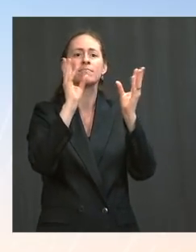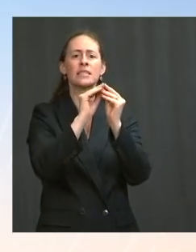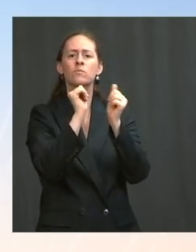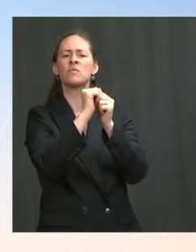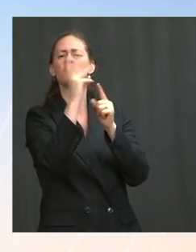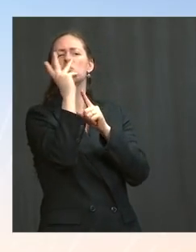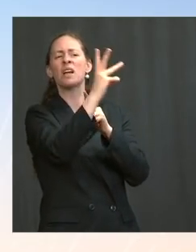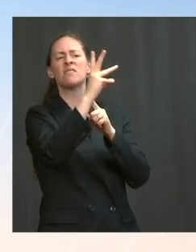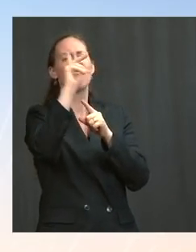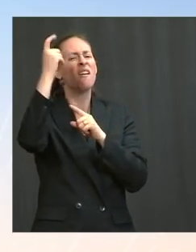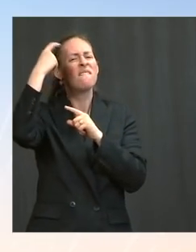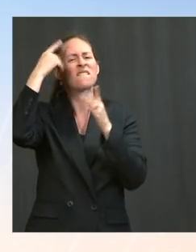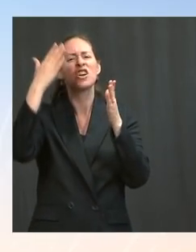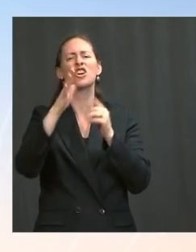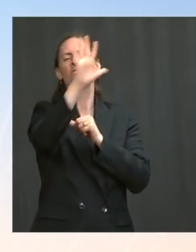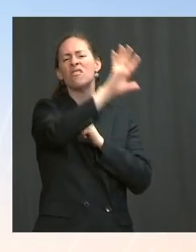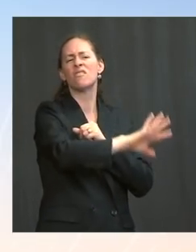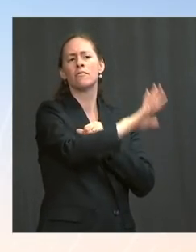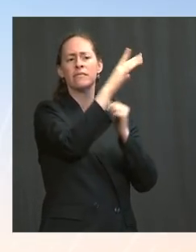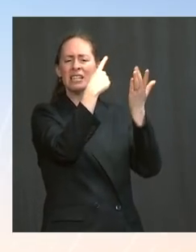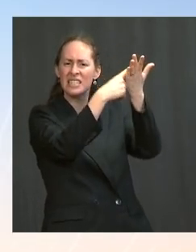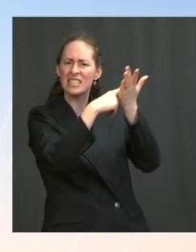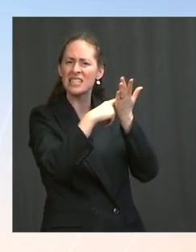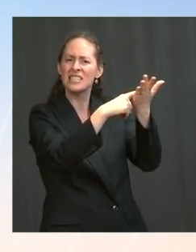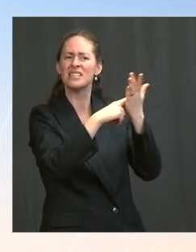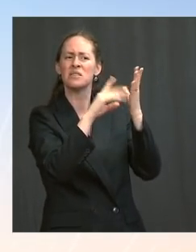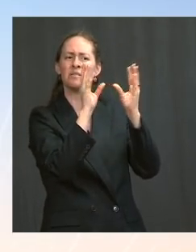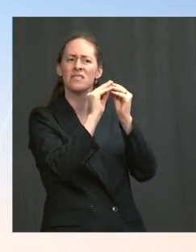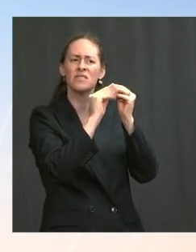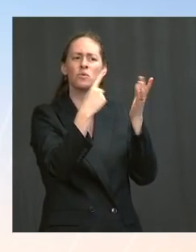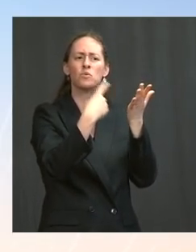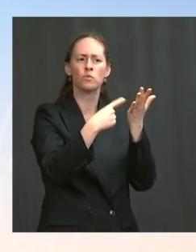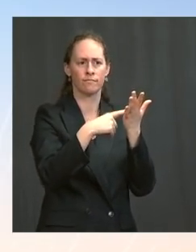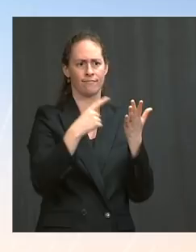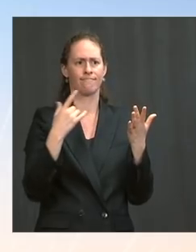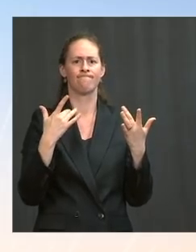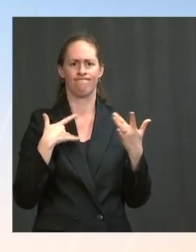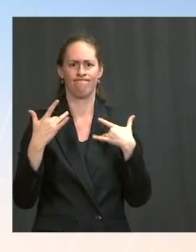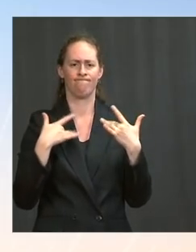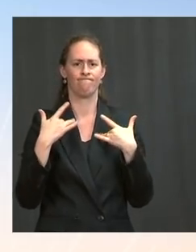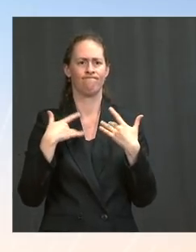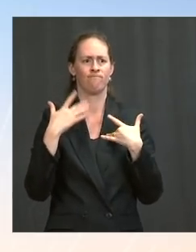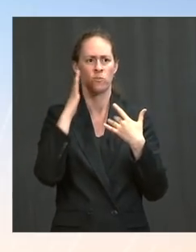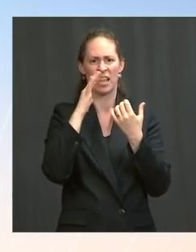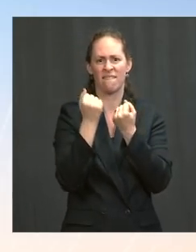to discuss exactly the threat of these wildfires and what we can do from a federal level to help work in partnership.